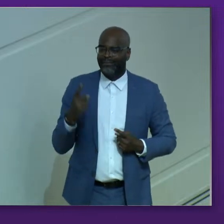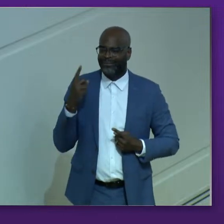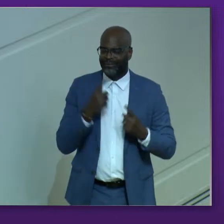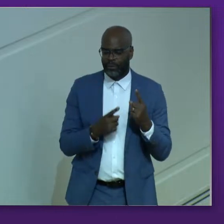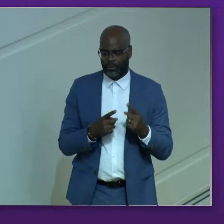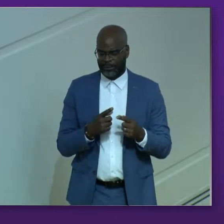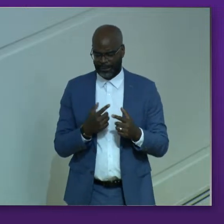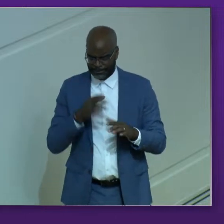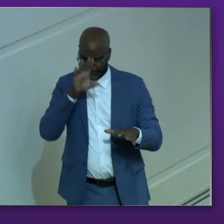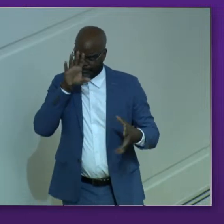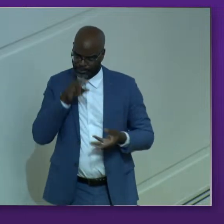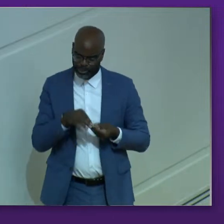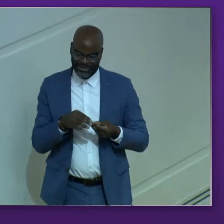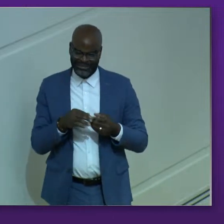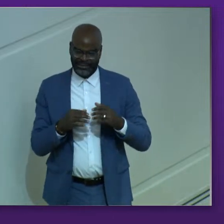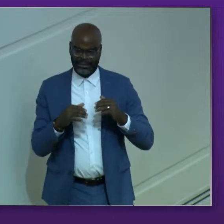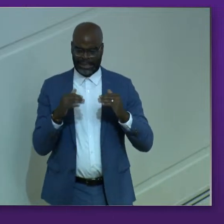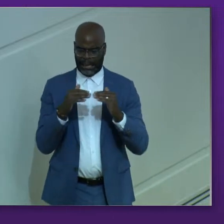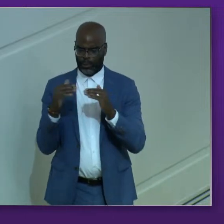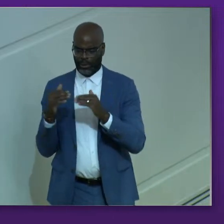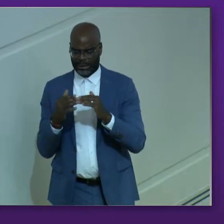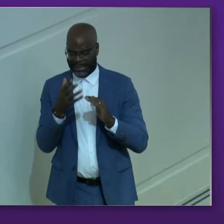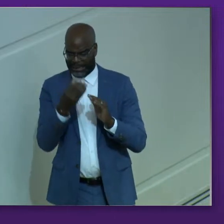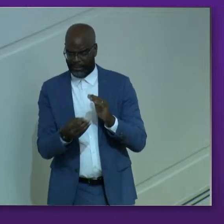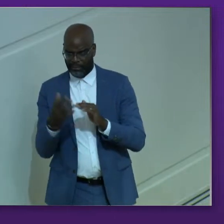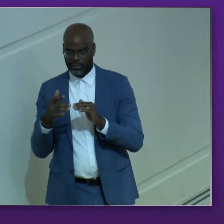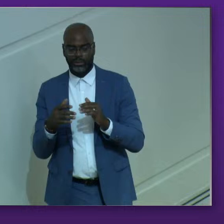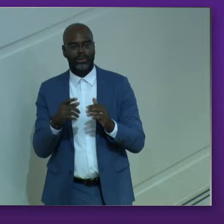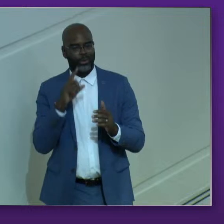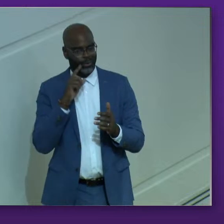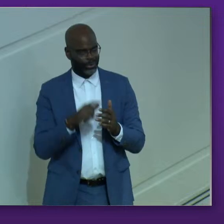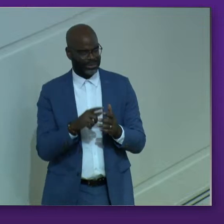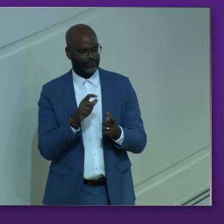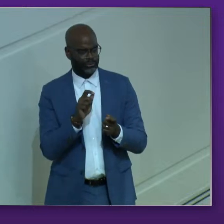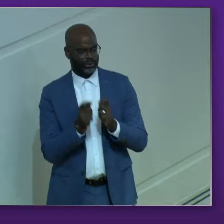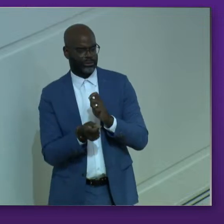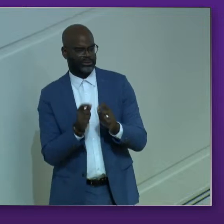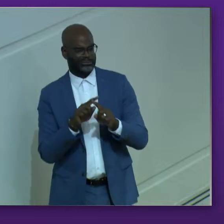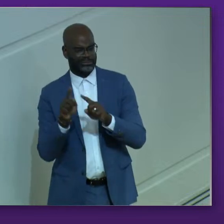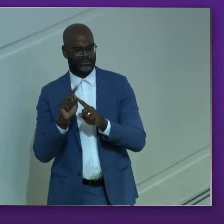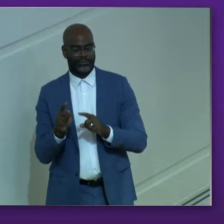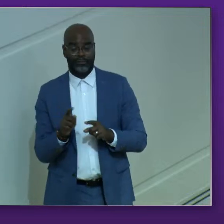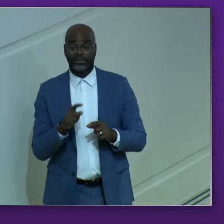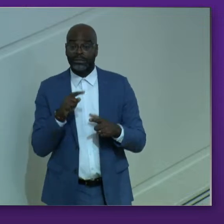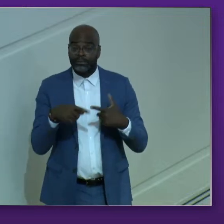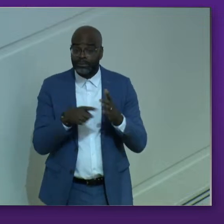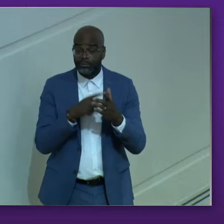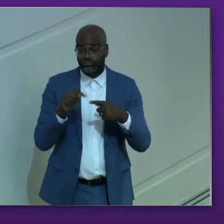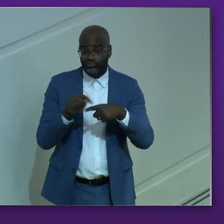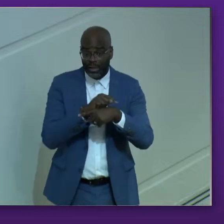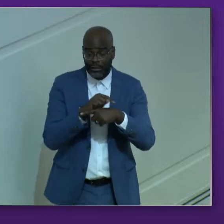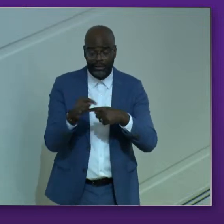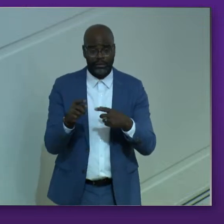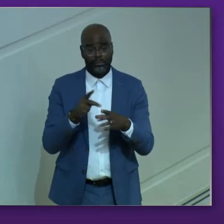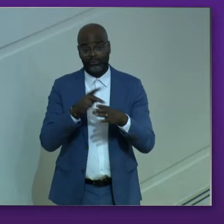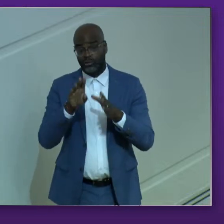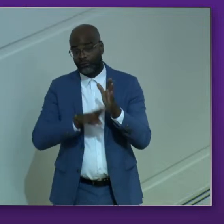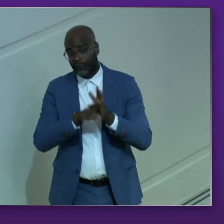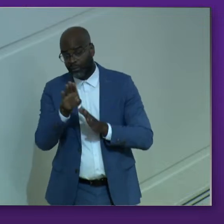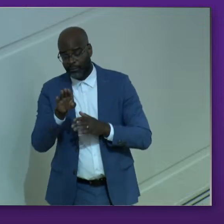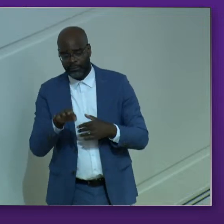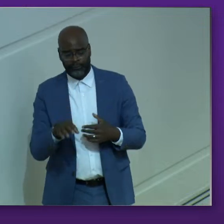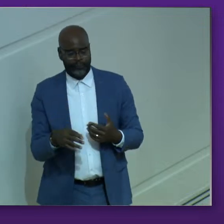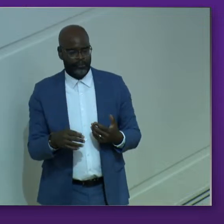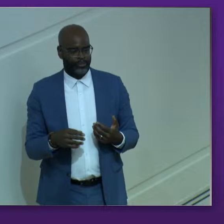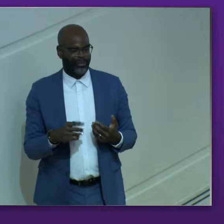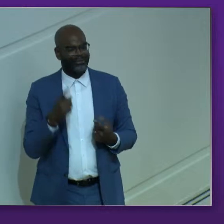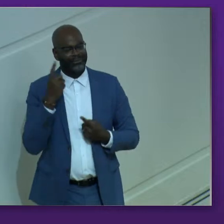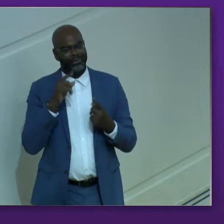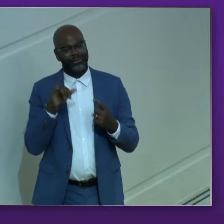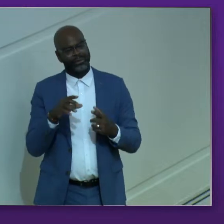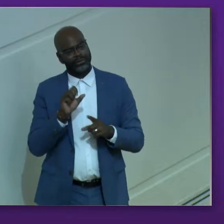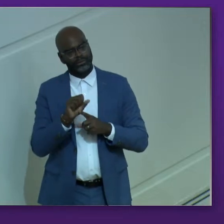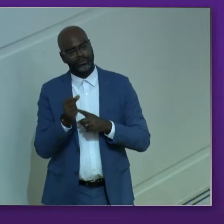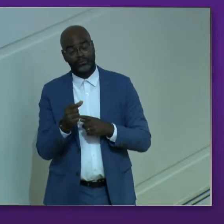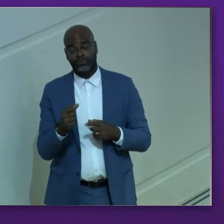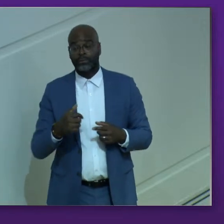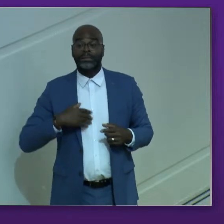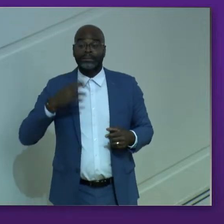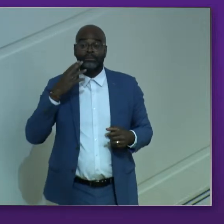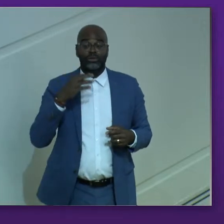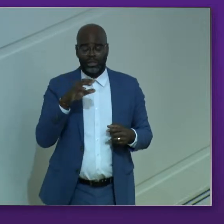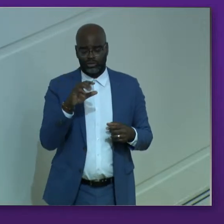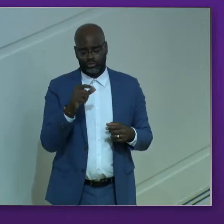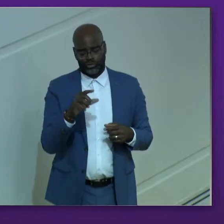EQUITY GAPS AND SIMULTANEOUSLY